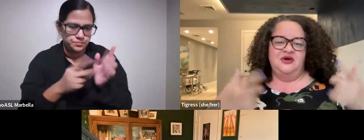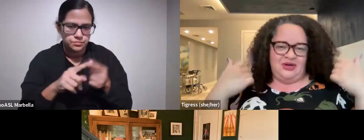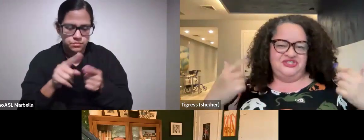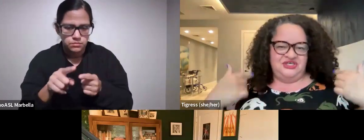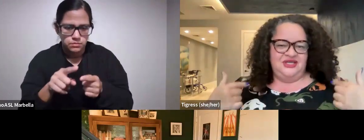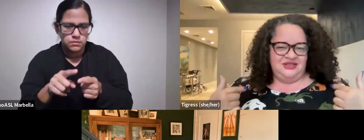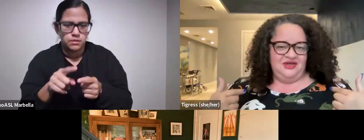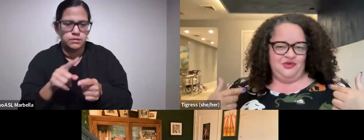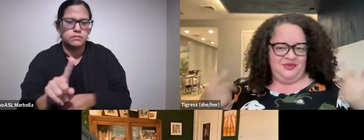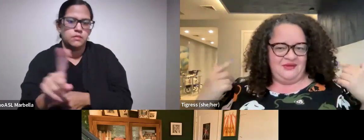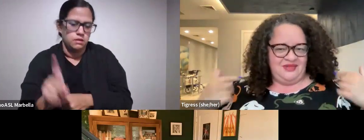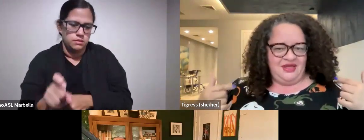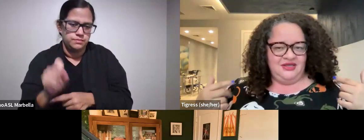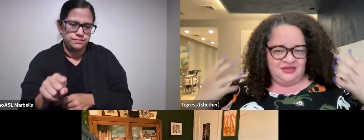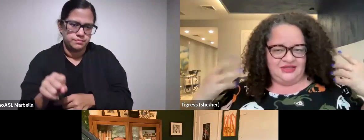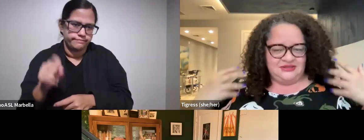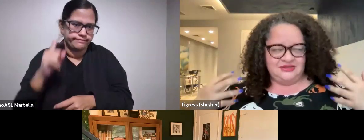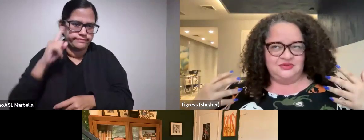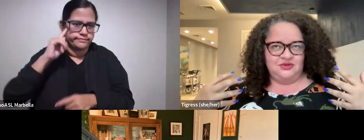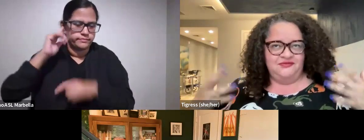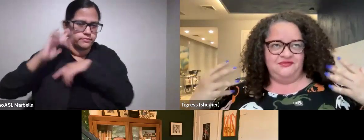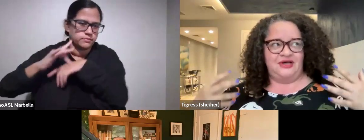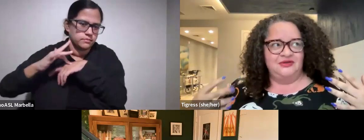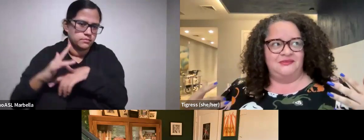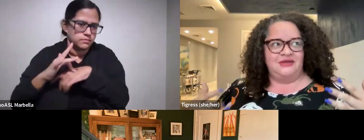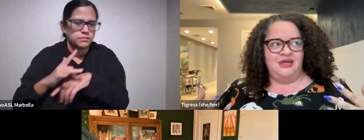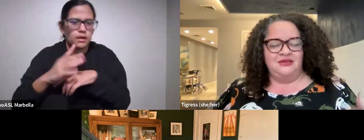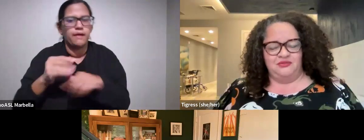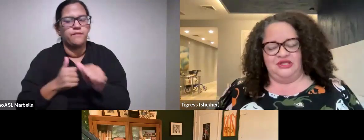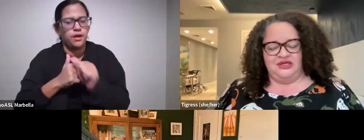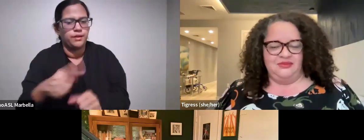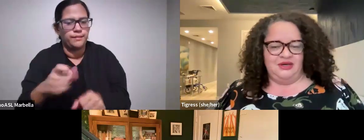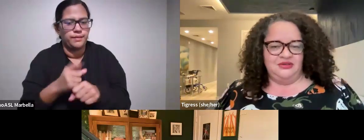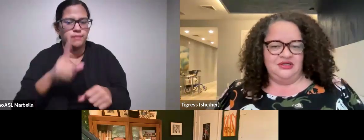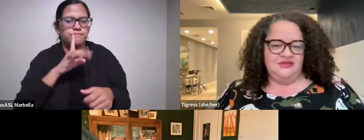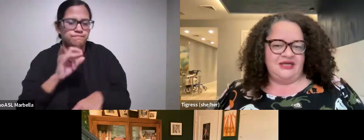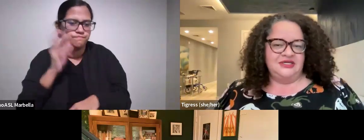the question can linger with them and they can follow them and make them really think about that.